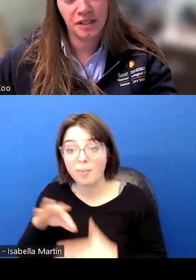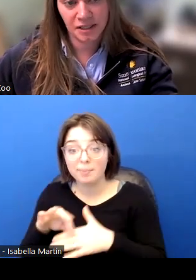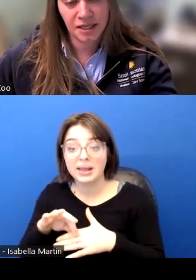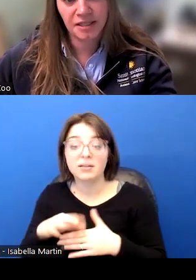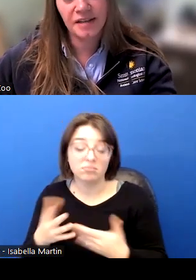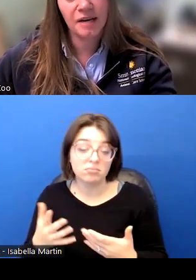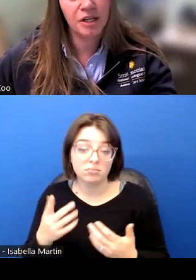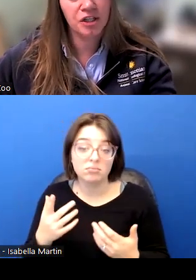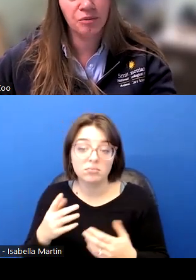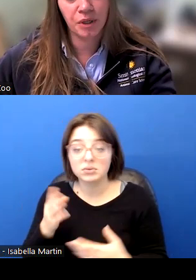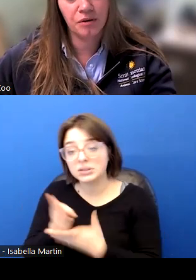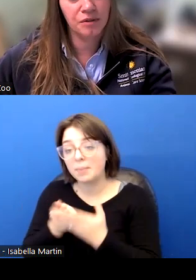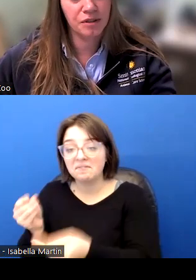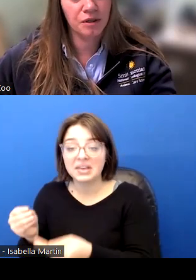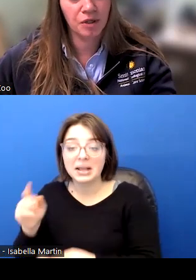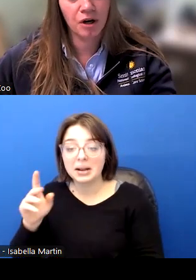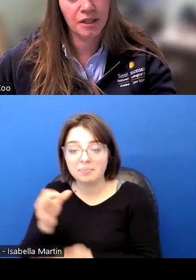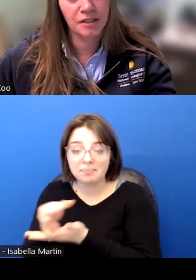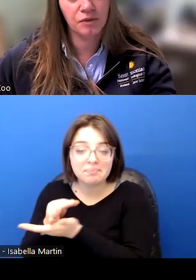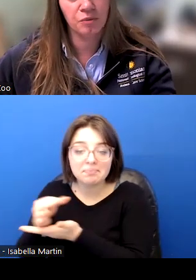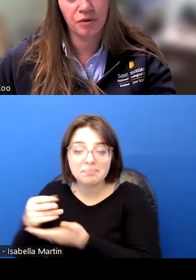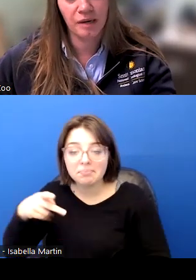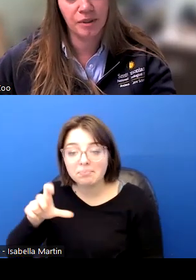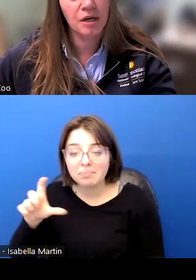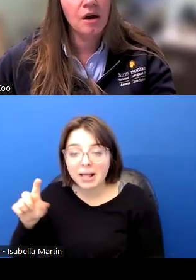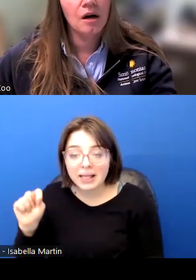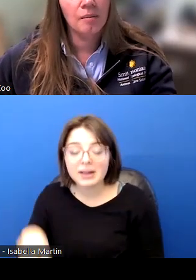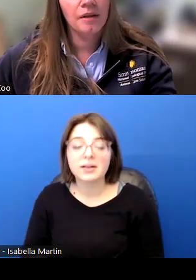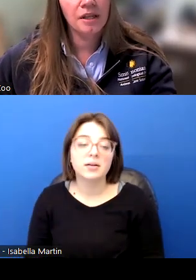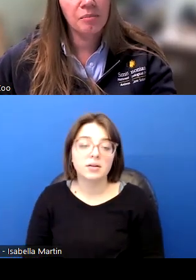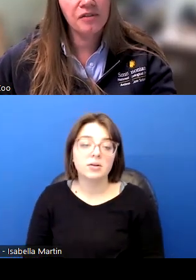yes, it's that diet that i mentioned the bones the carcass which would be a rabbit and then the beef